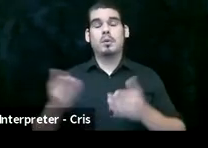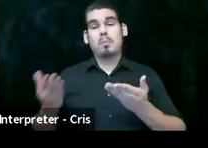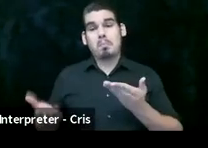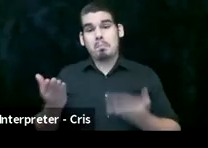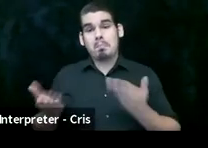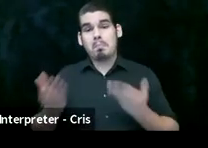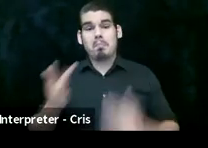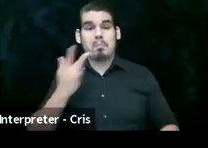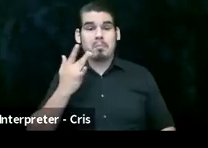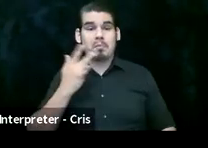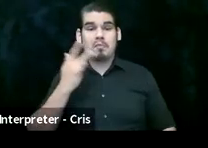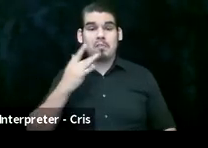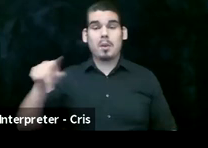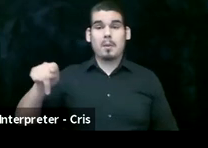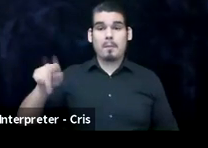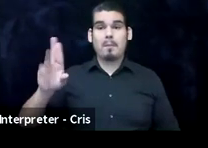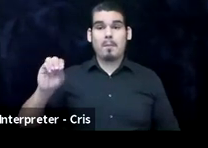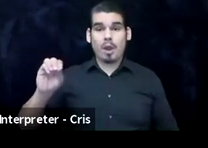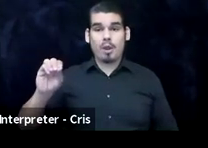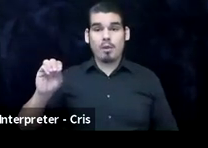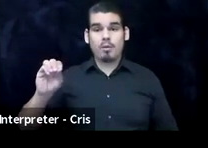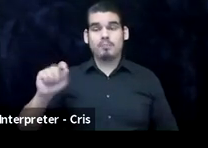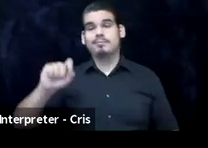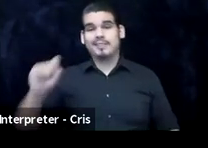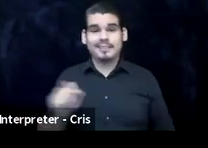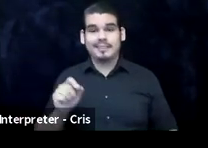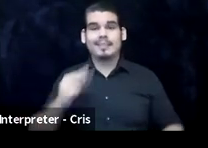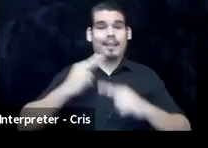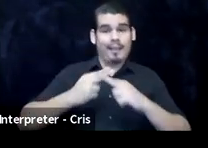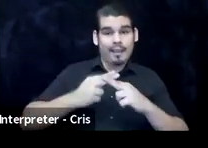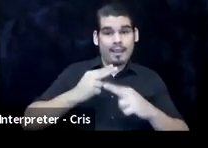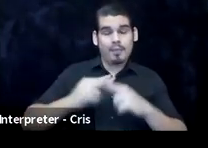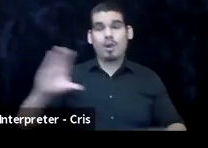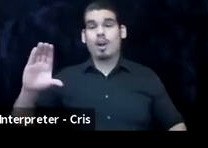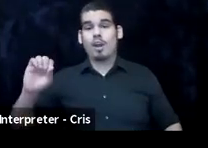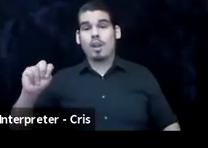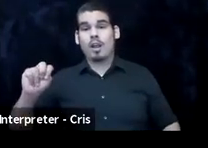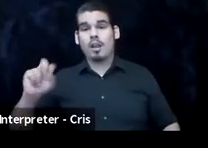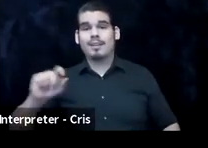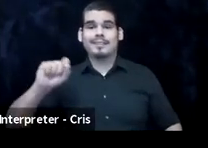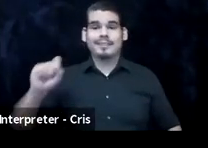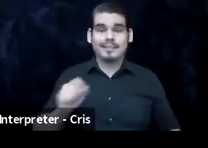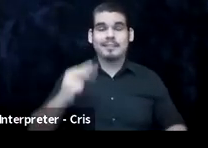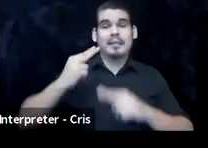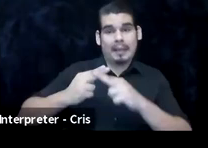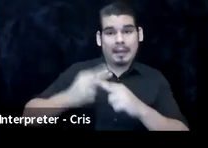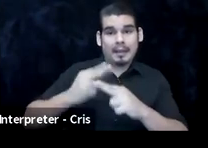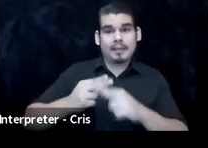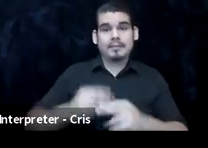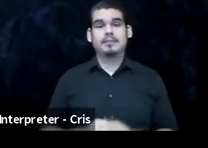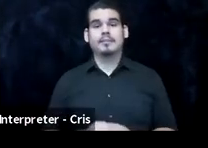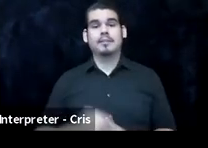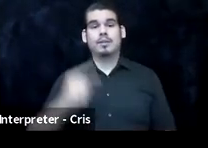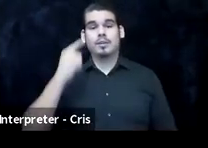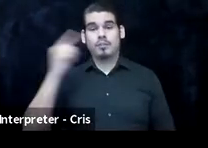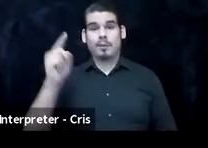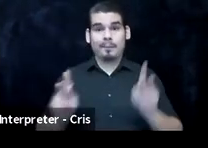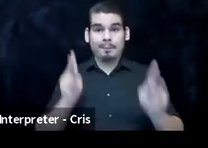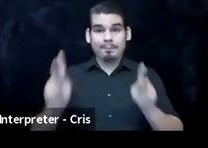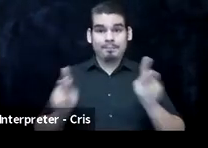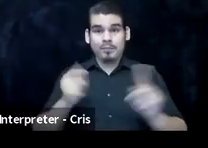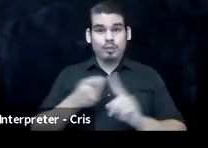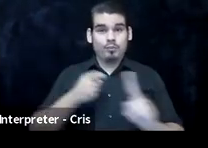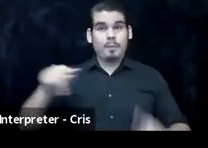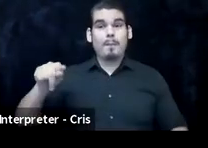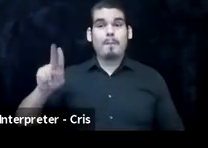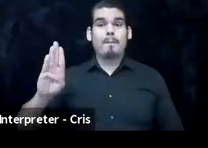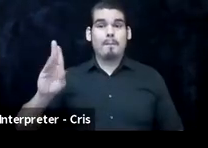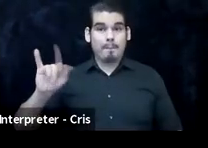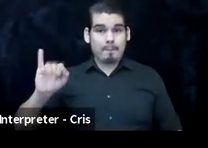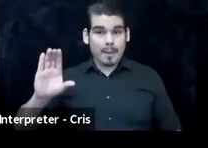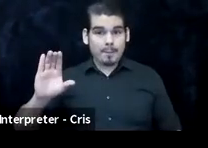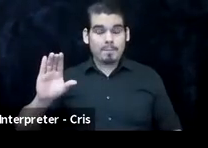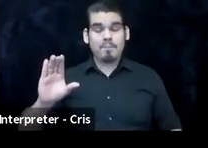Katherine Squire: cons common name comma college and if you're a member of the public, and that would include directors and anyone else that's maybe just the student or a member of the public.